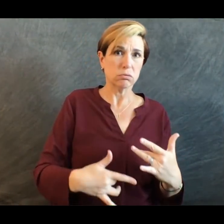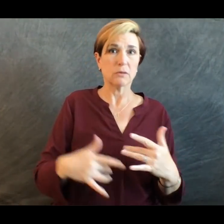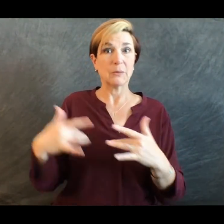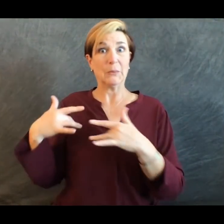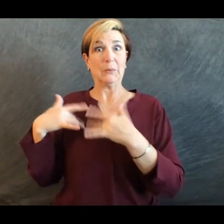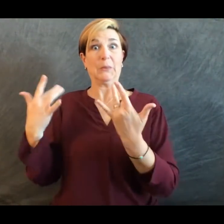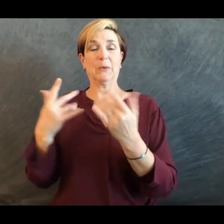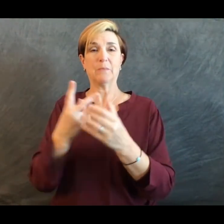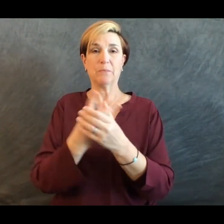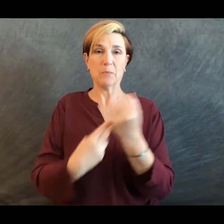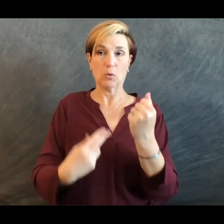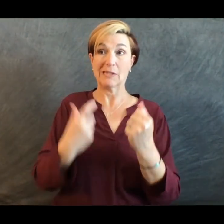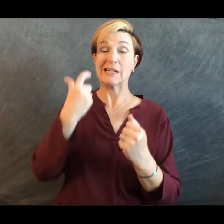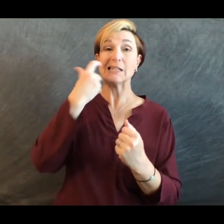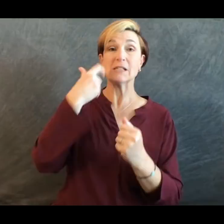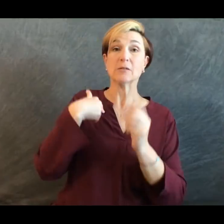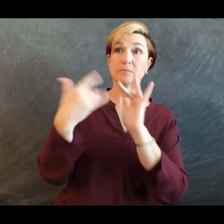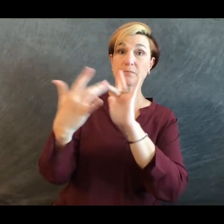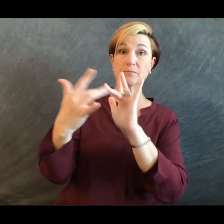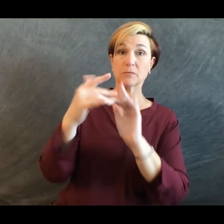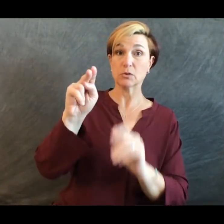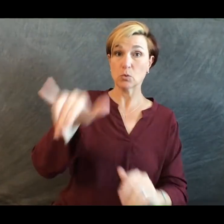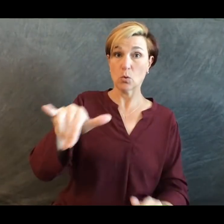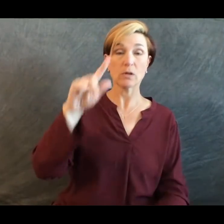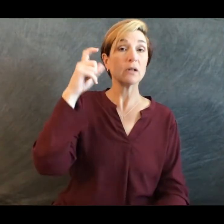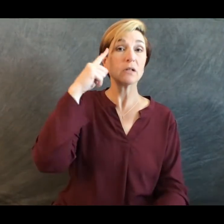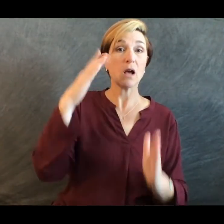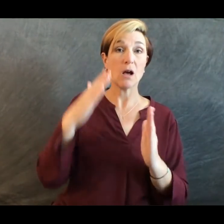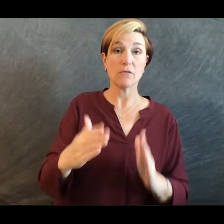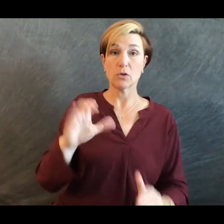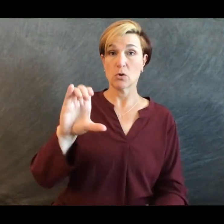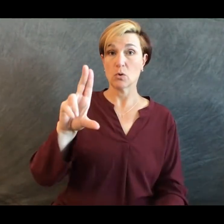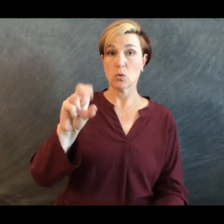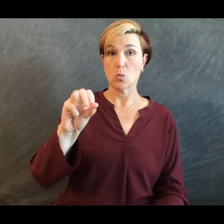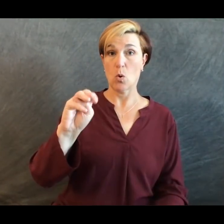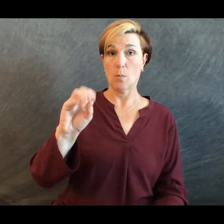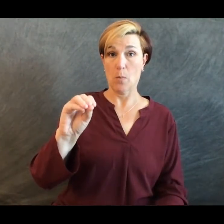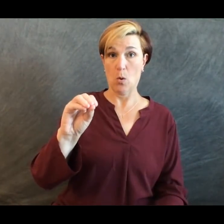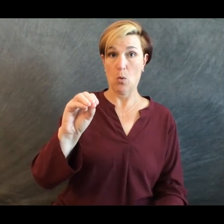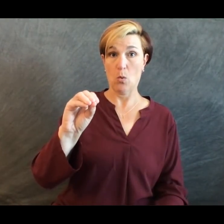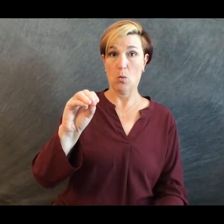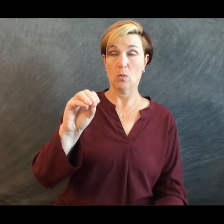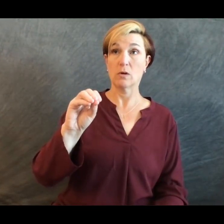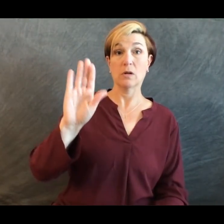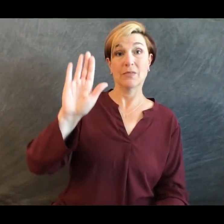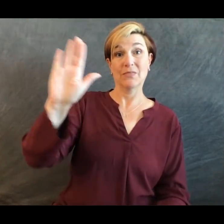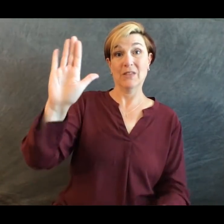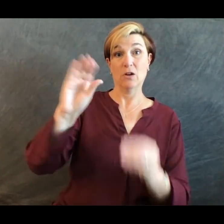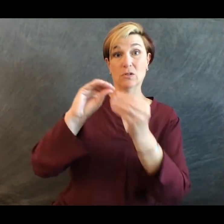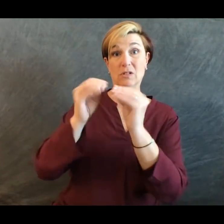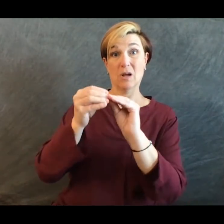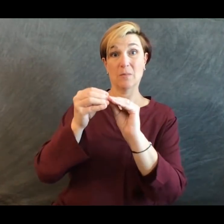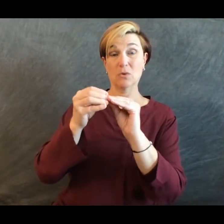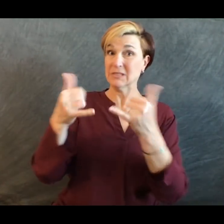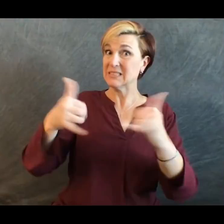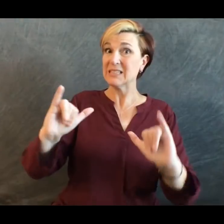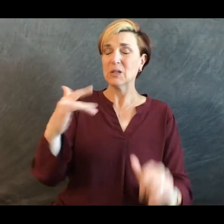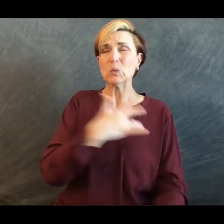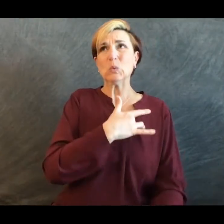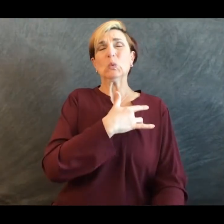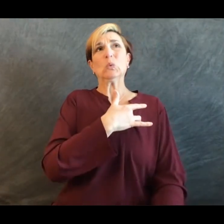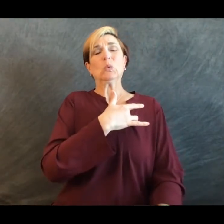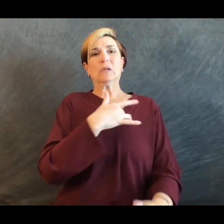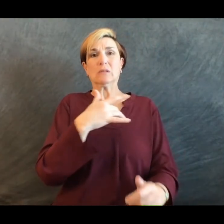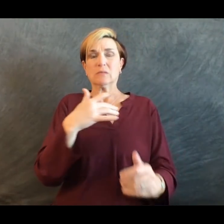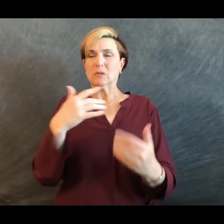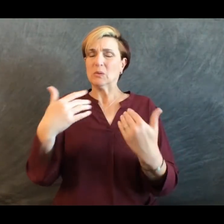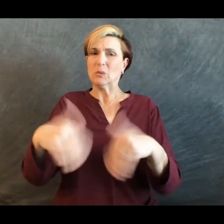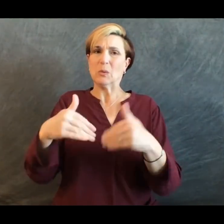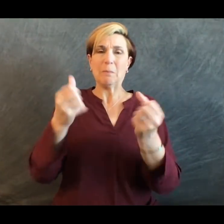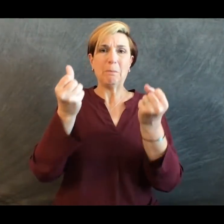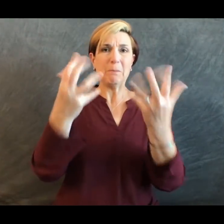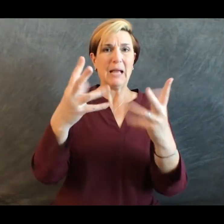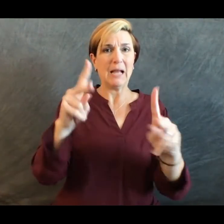look at those numbers the numbers of death people that have died so horrible